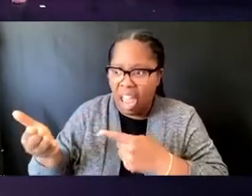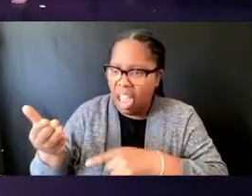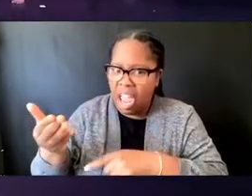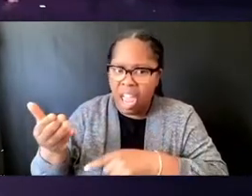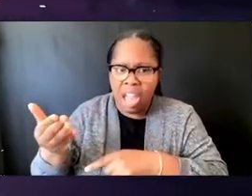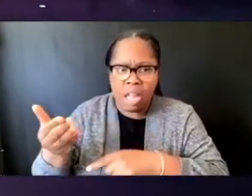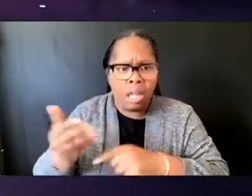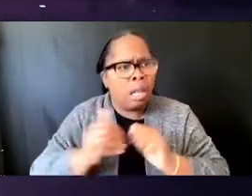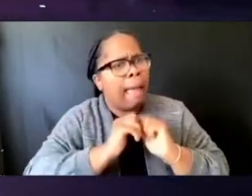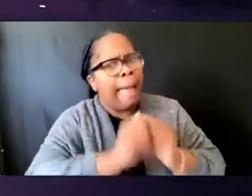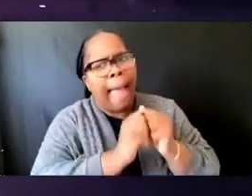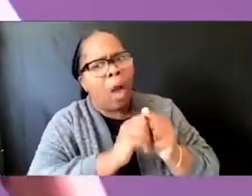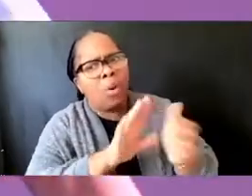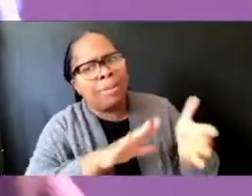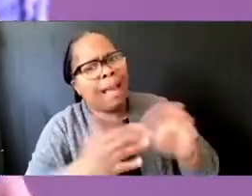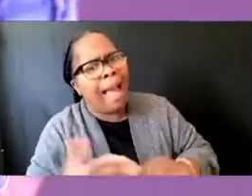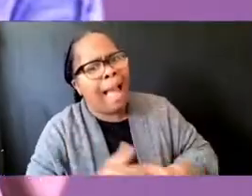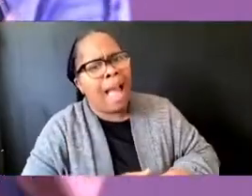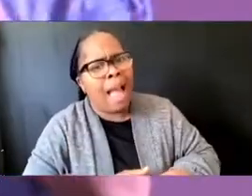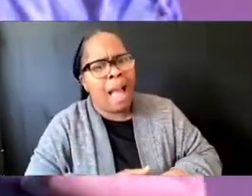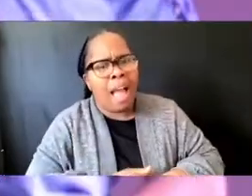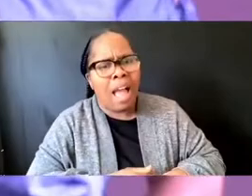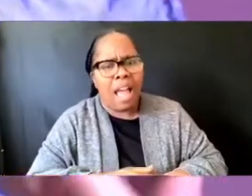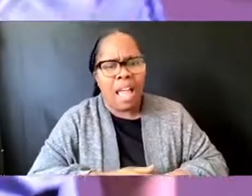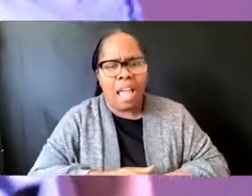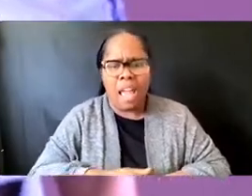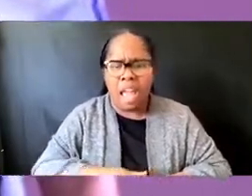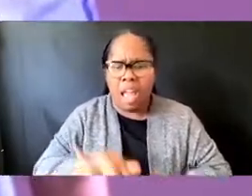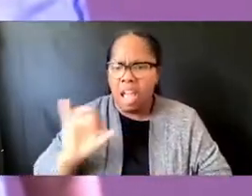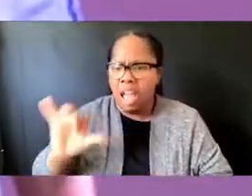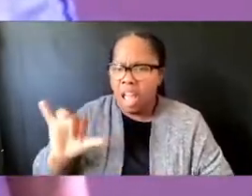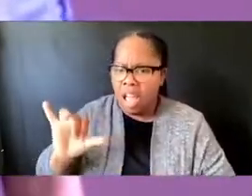But how did it die? Oh, it died like this.